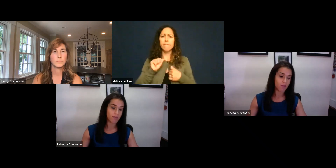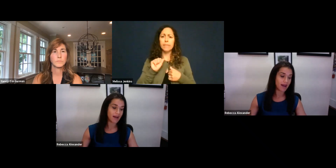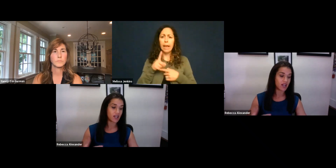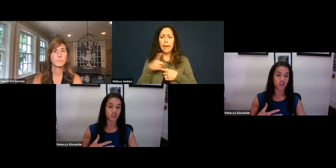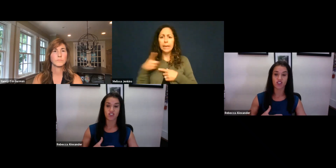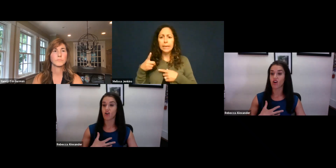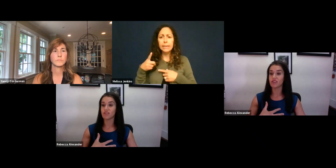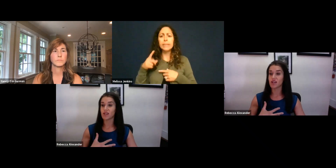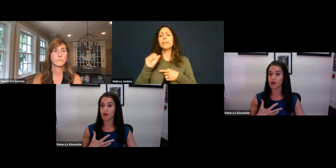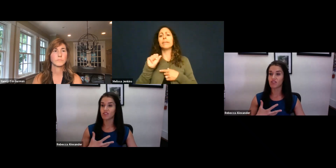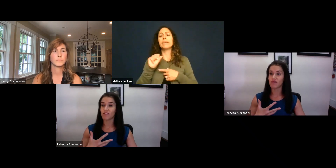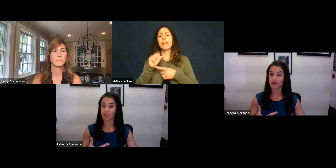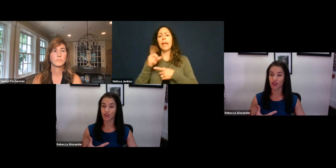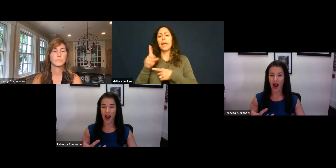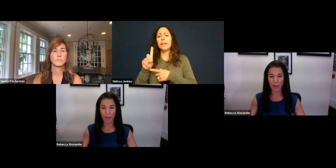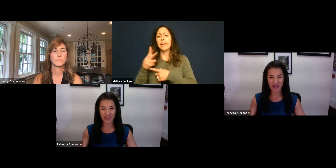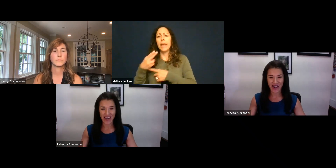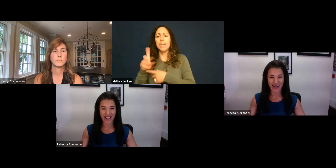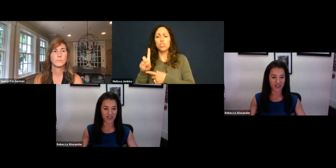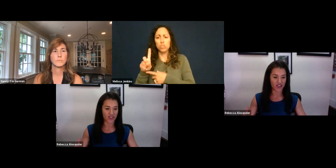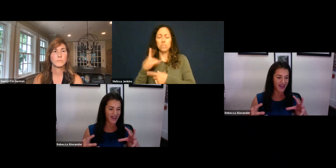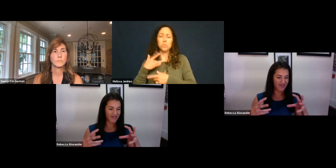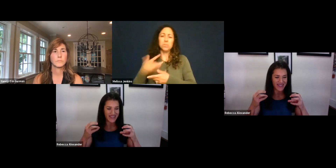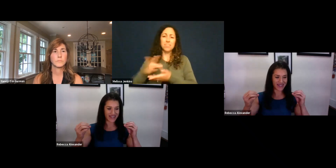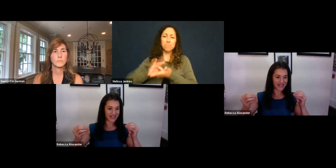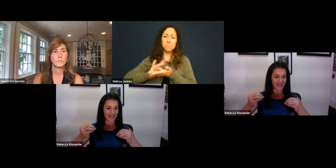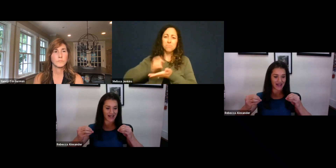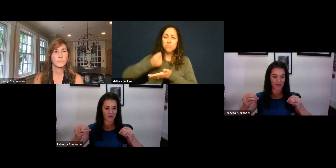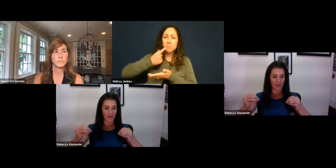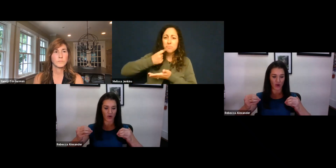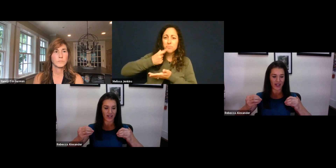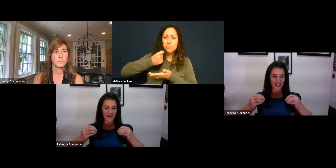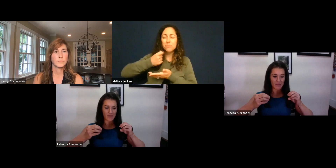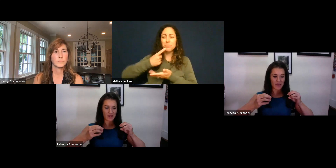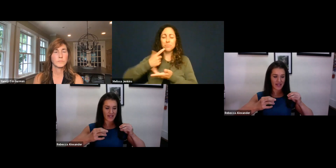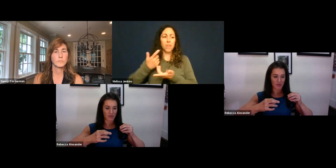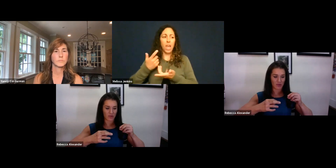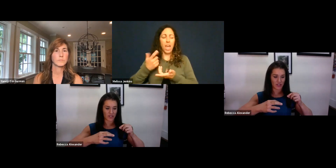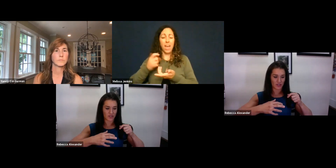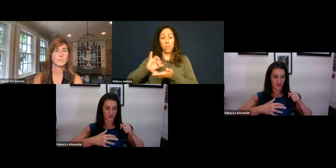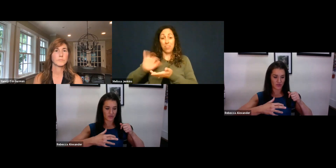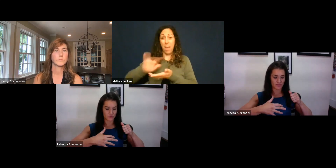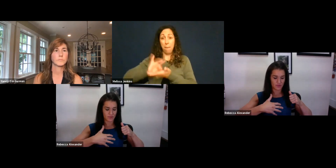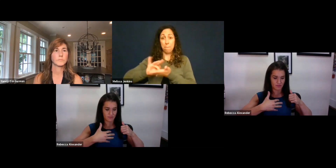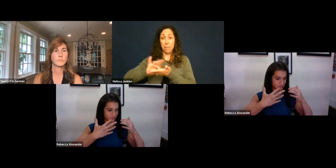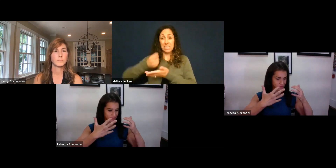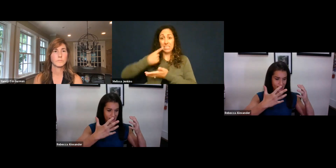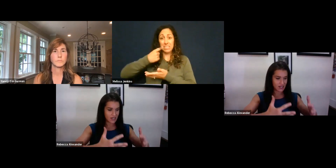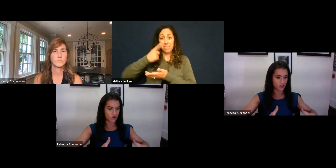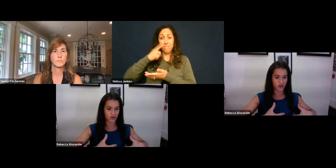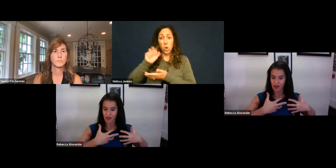and the medications oftentimes affect their appetite, and so they have this disconnect about being able to eat or get